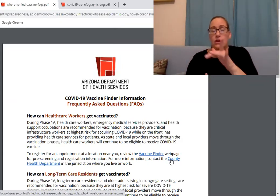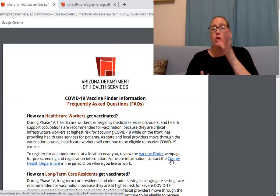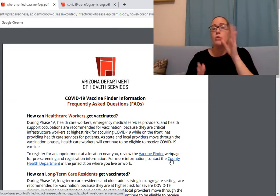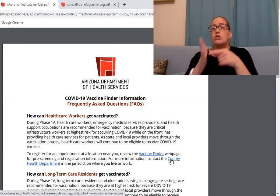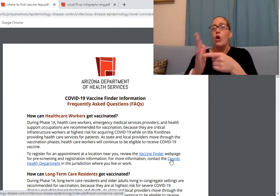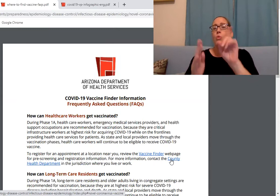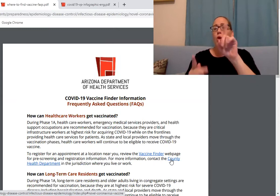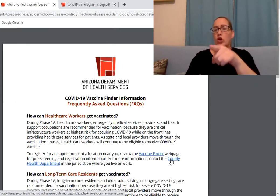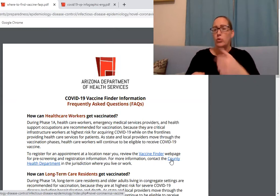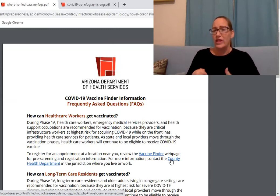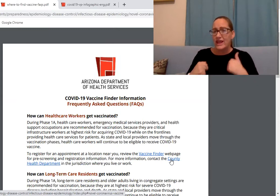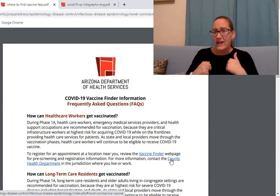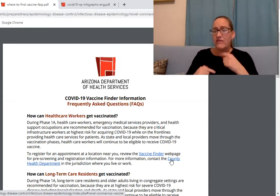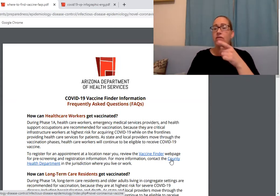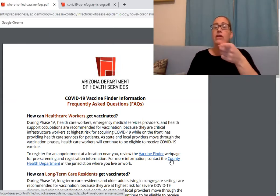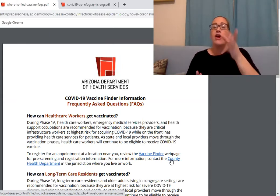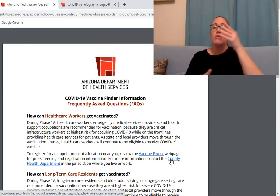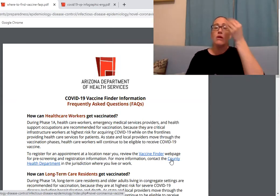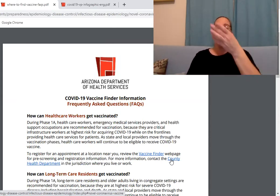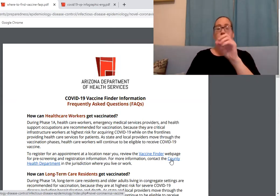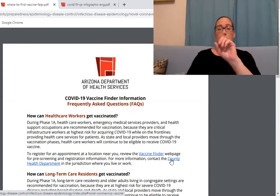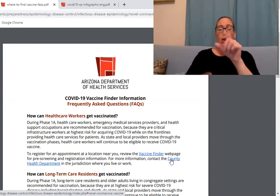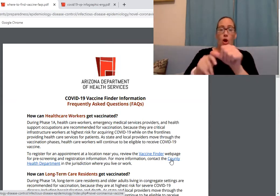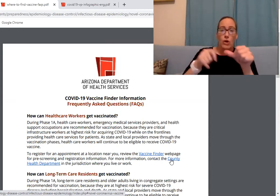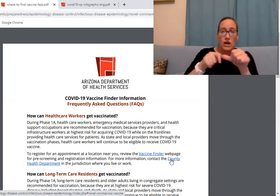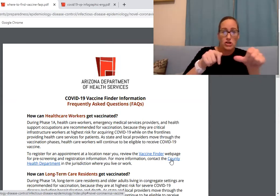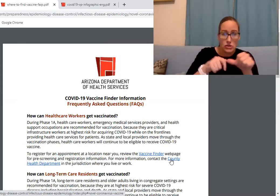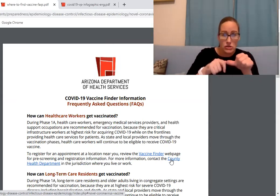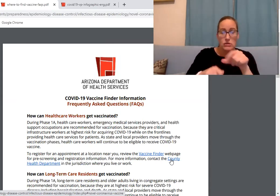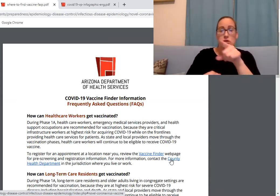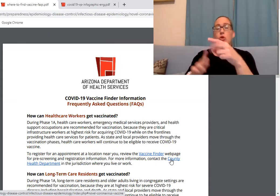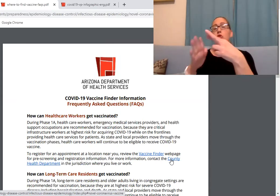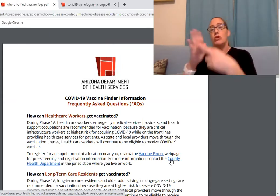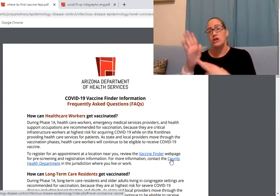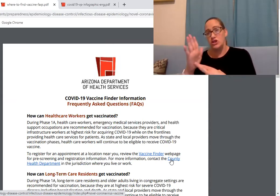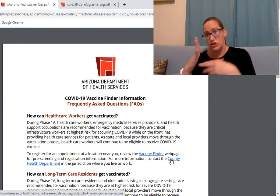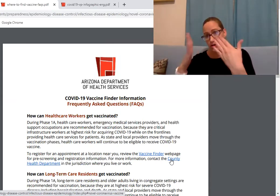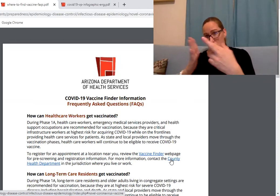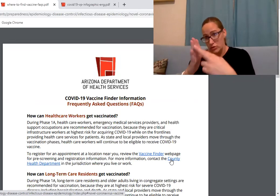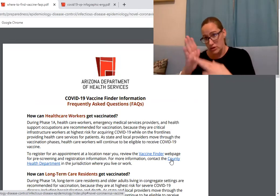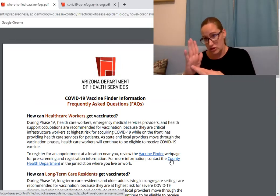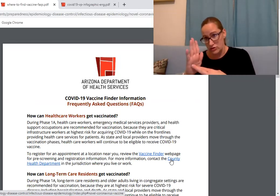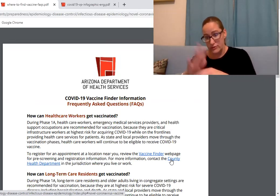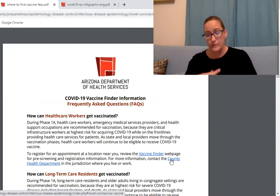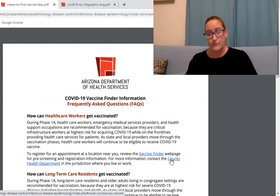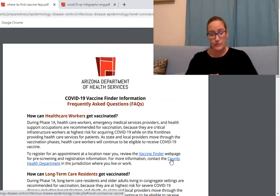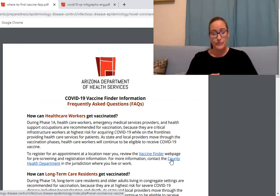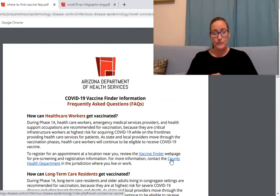It will show you what you can do and where you live, then they will give you the closest sites. You can register for the chosen site.